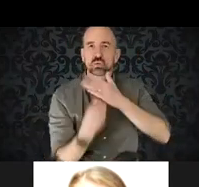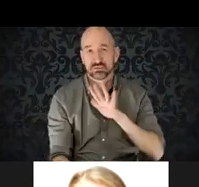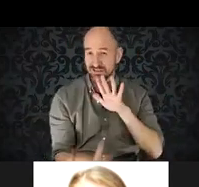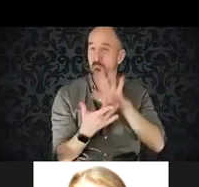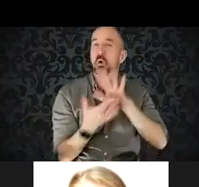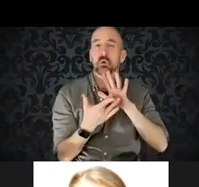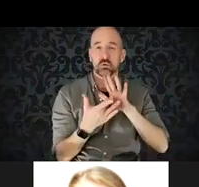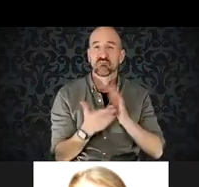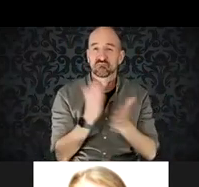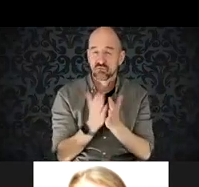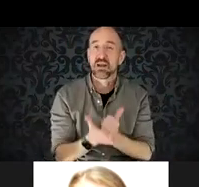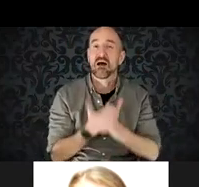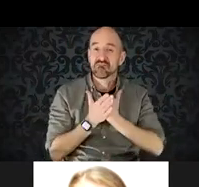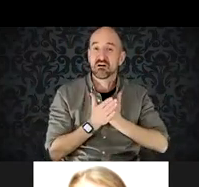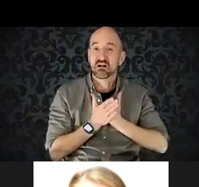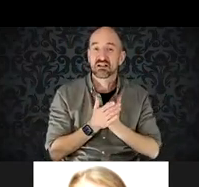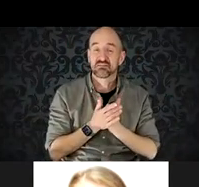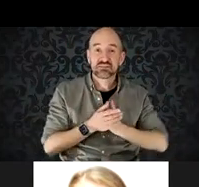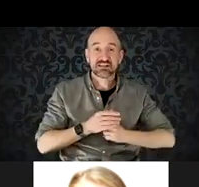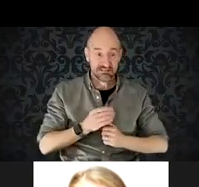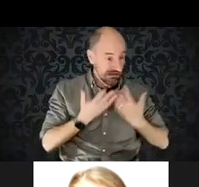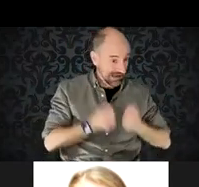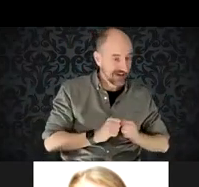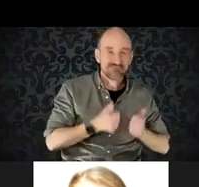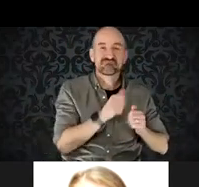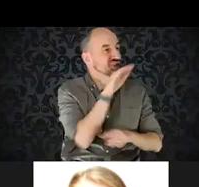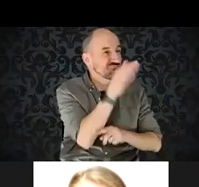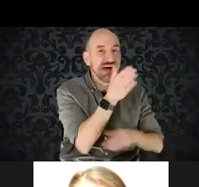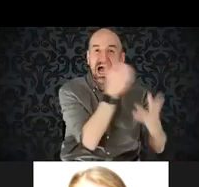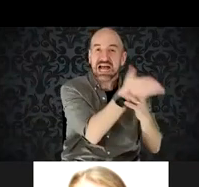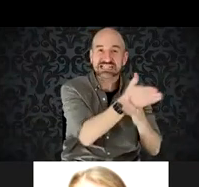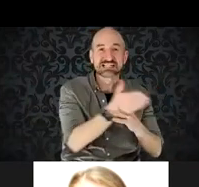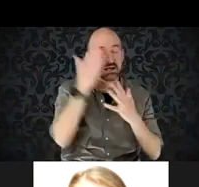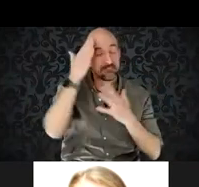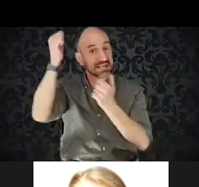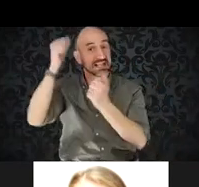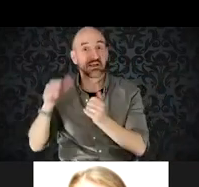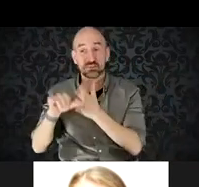The impact of green spaces throughout childhood is significant. Exposure to green spaces is comparable to family